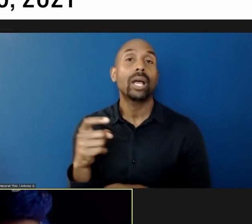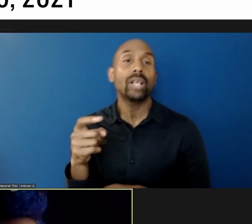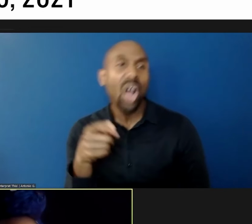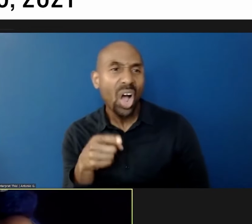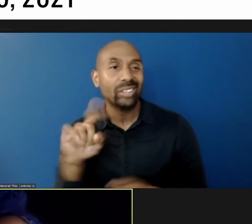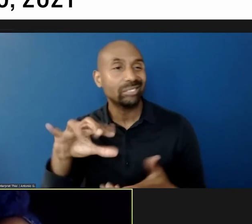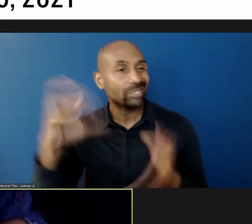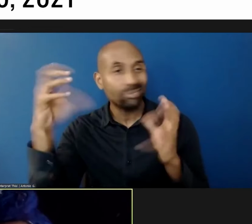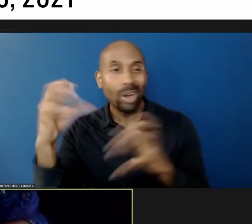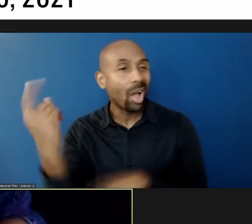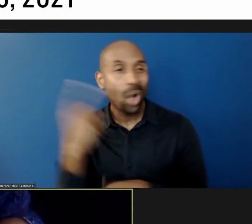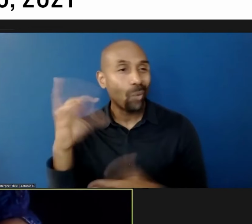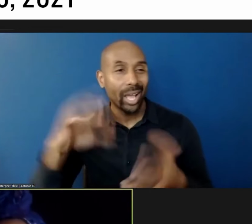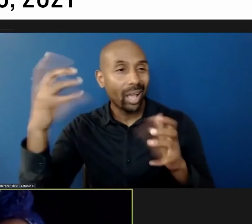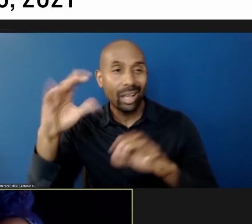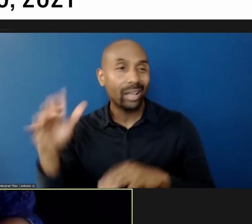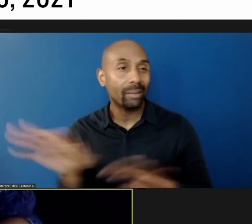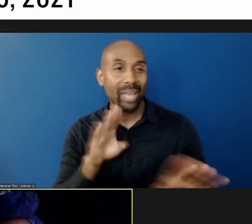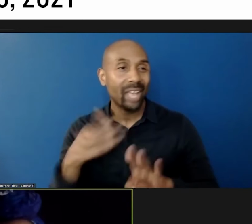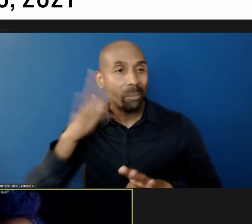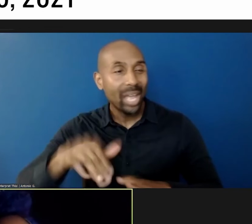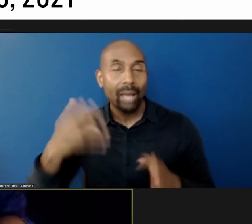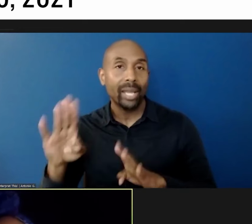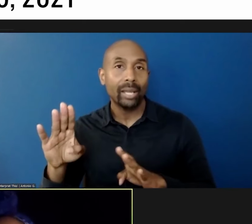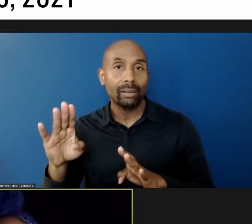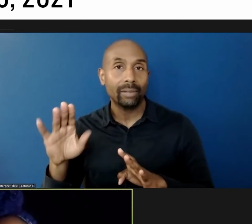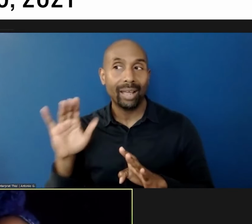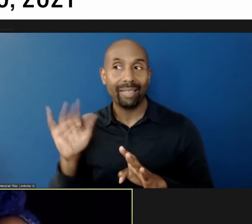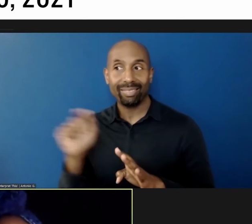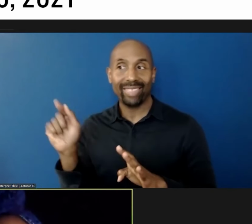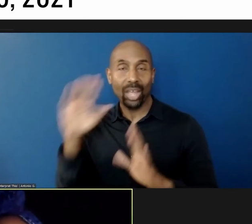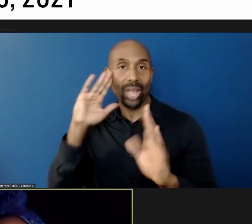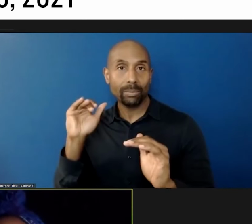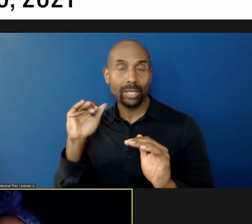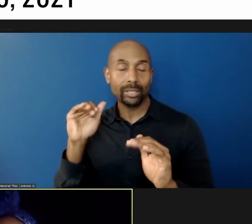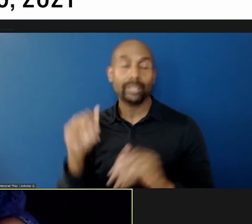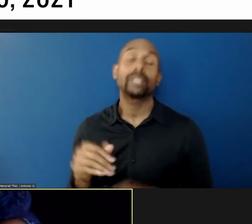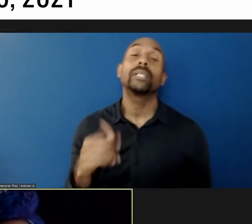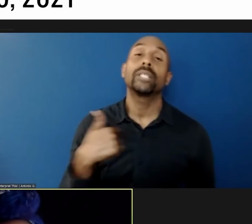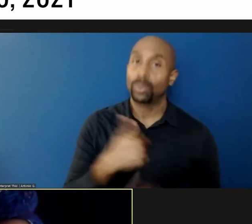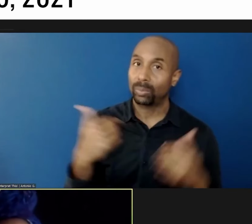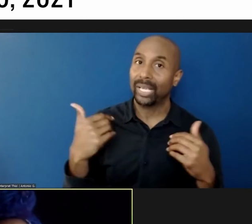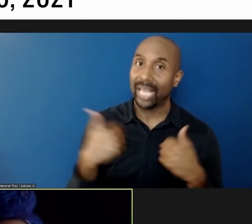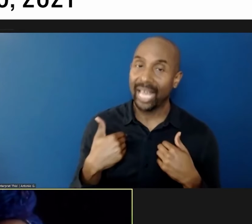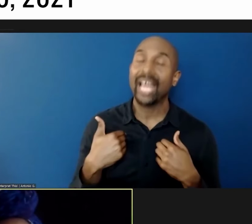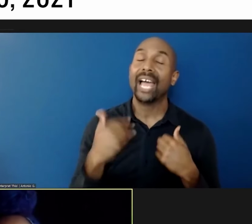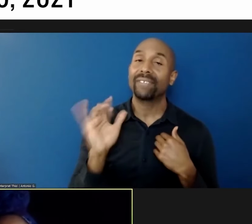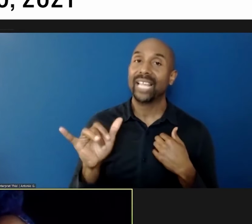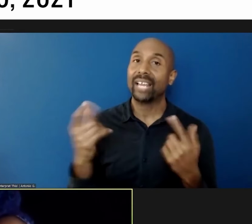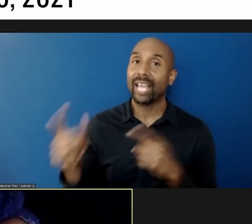disruptive. We look at employment and we have the same difficulties where a lot of people who are Black might express might experience discrimination in the workplace or there s